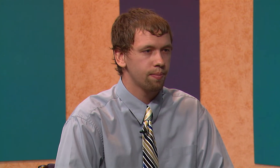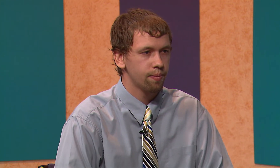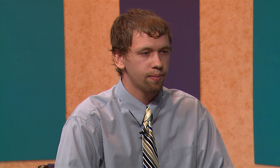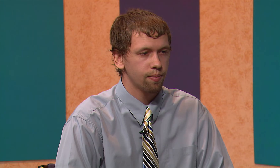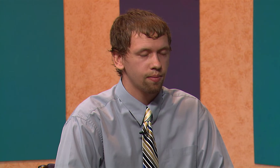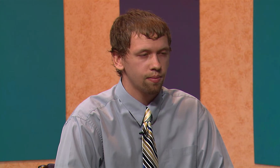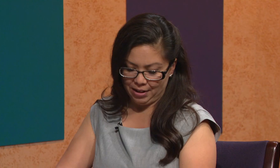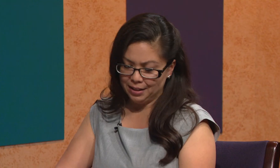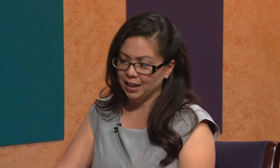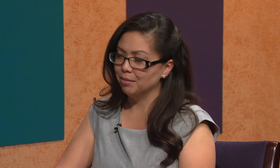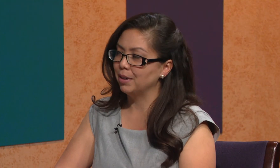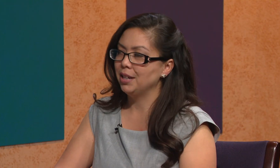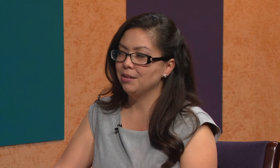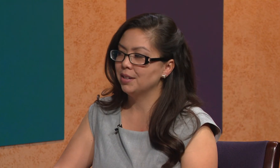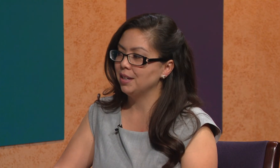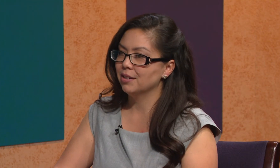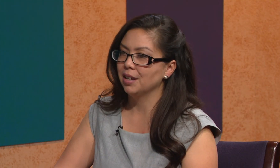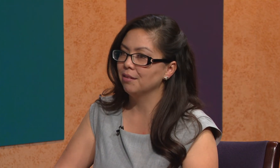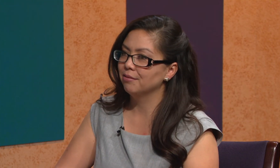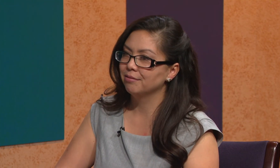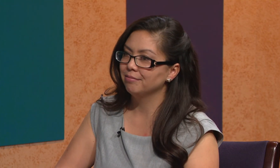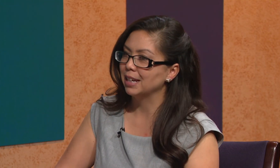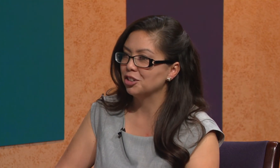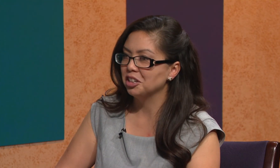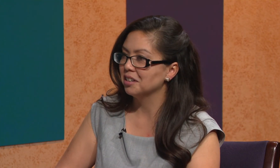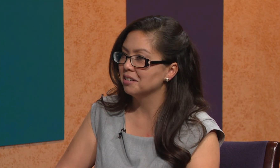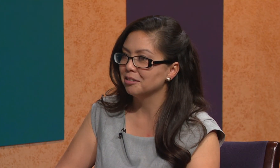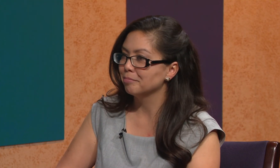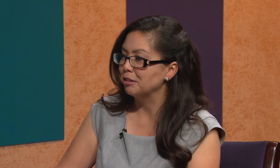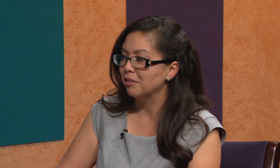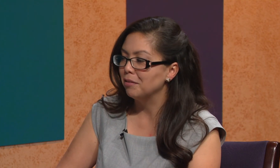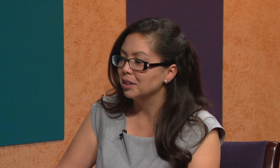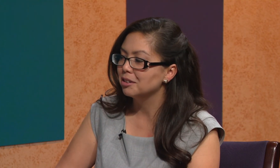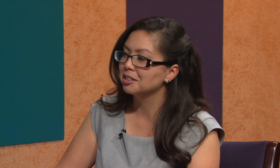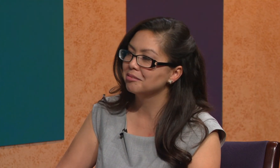(Tiana) Finally, where do you see yourself in 5 years?